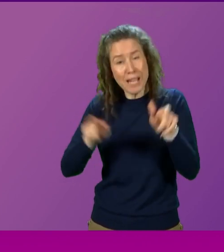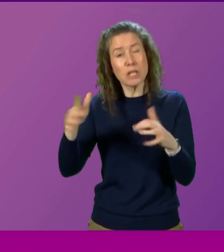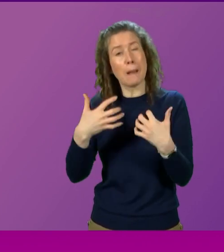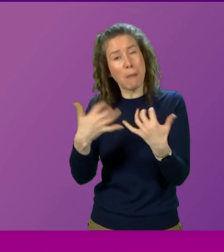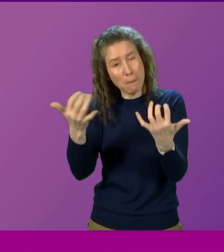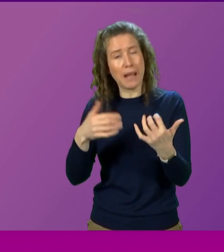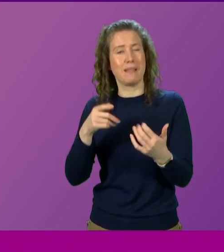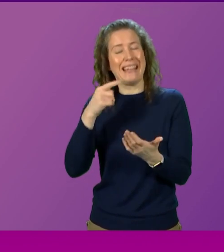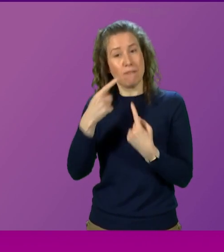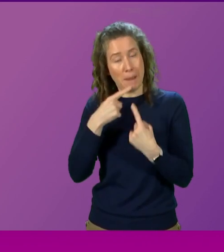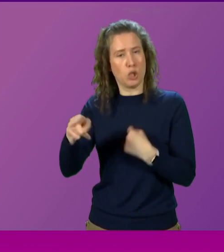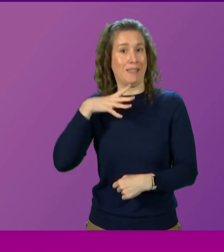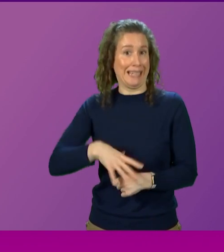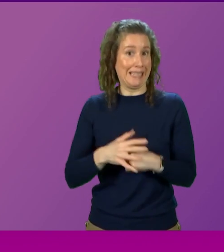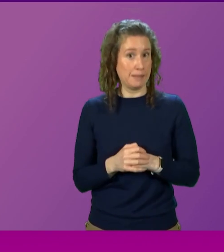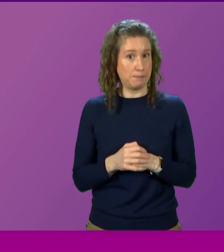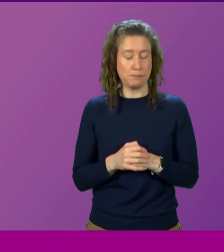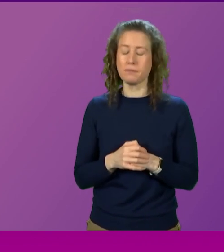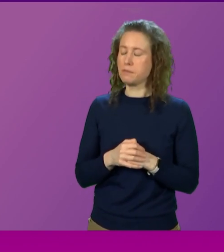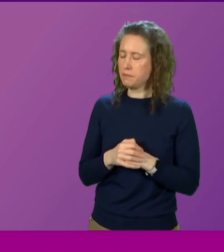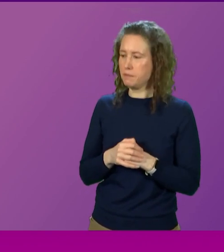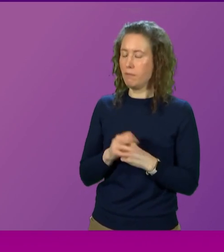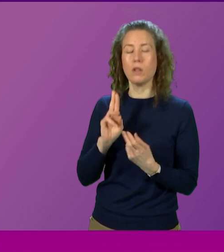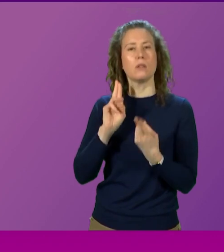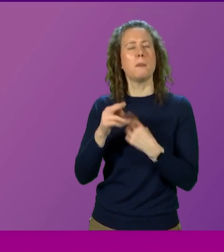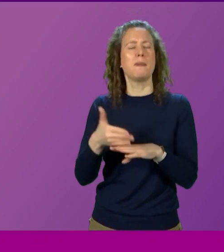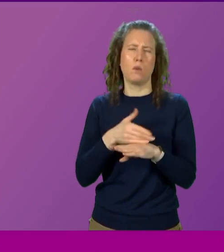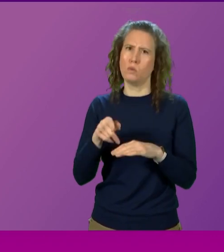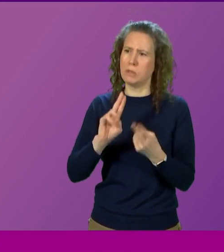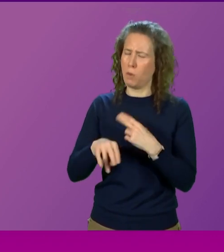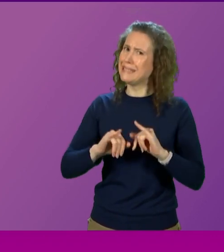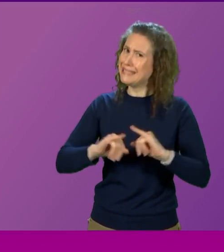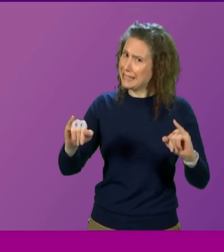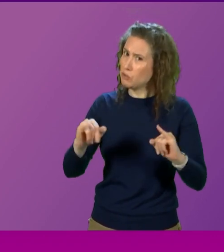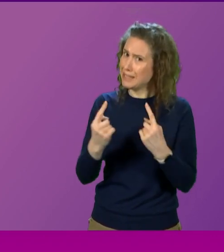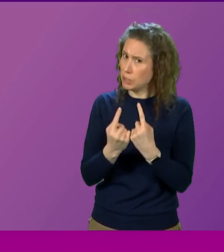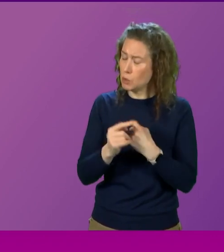Before I respond on the very serious issues that have been raised, I want to say, first